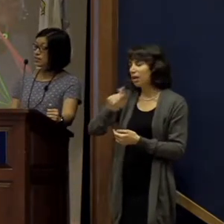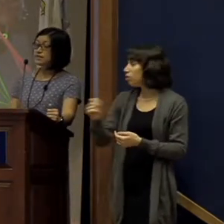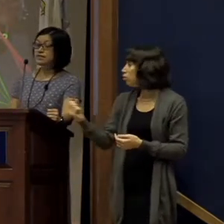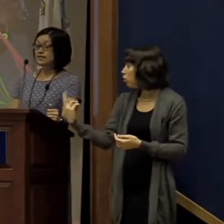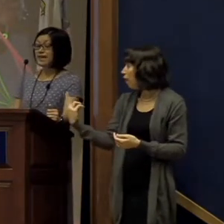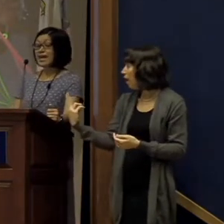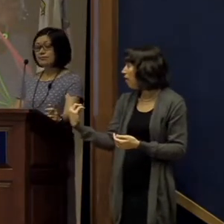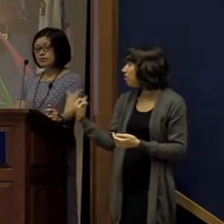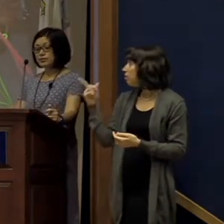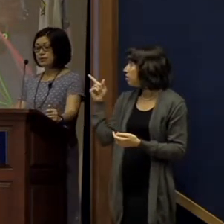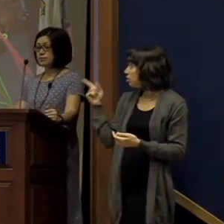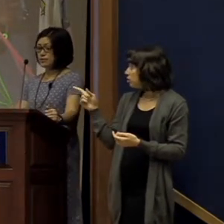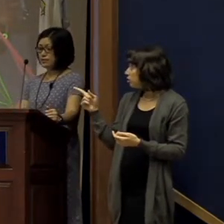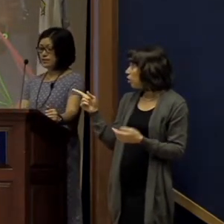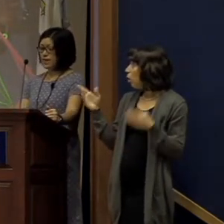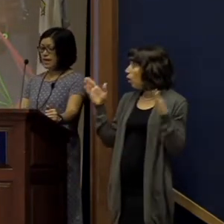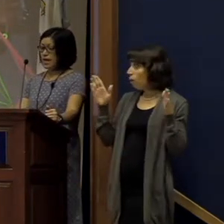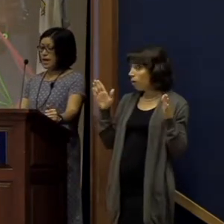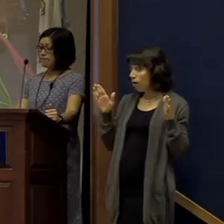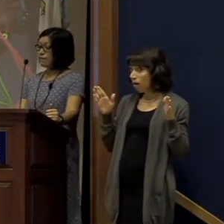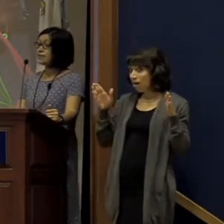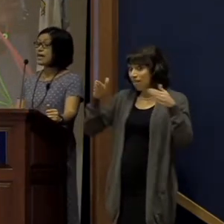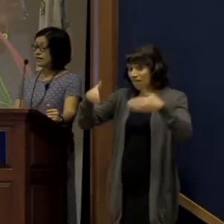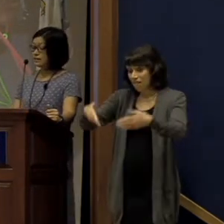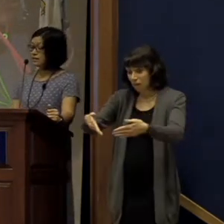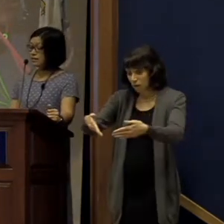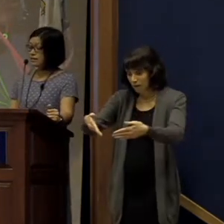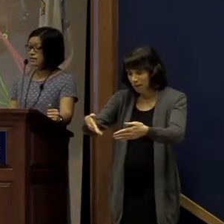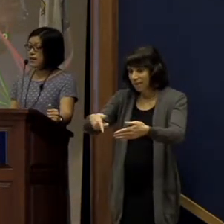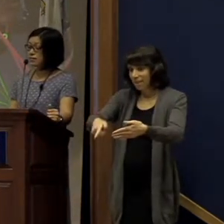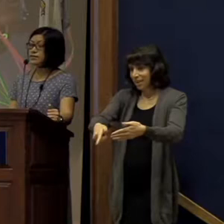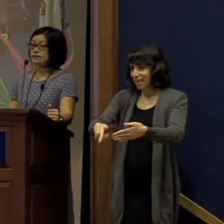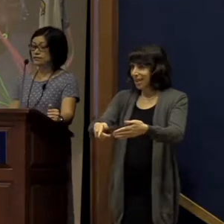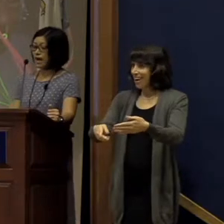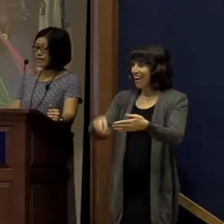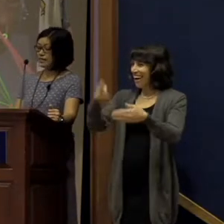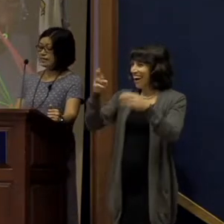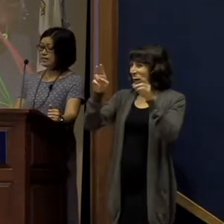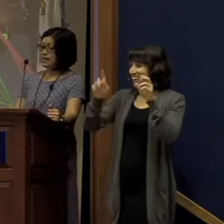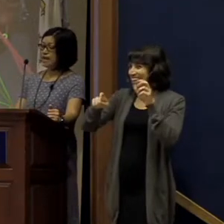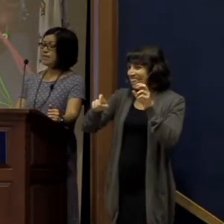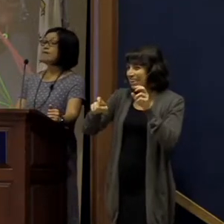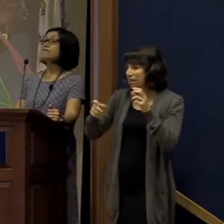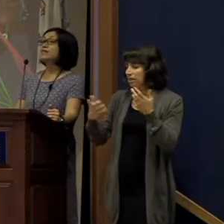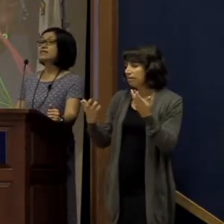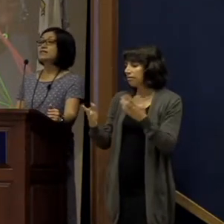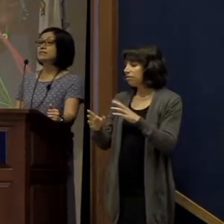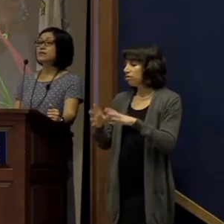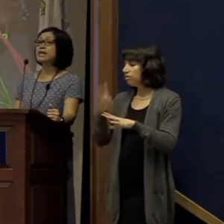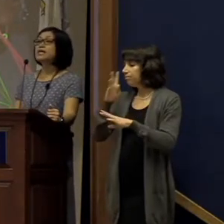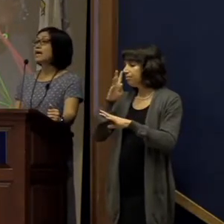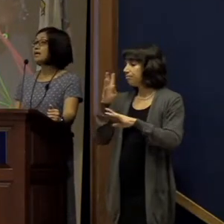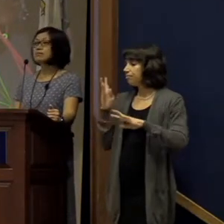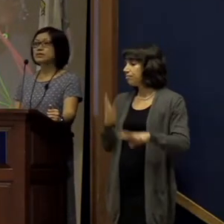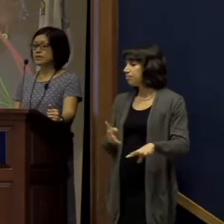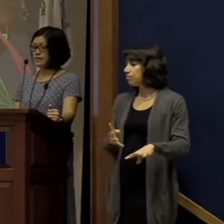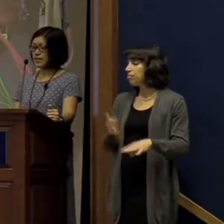Serving at-risk students and for science, the narratives of high needs has been conflated with cannot be good in science.